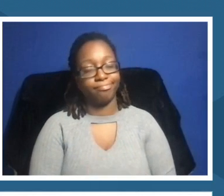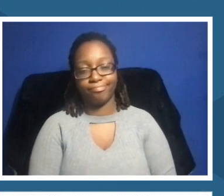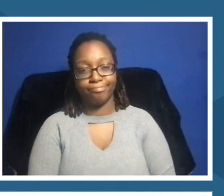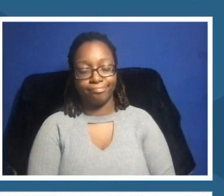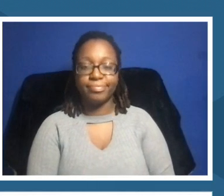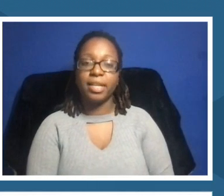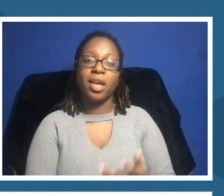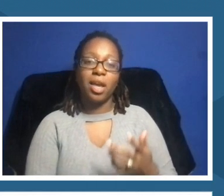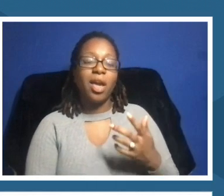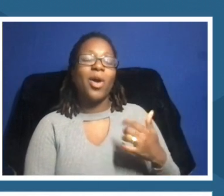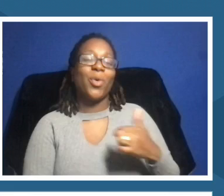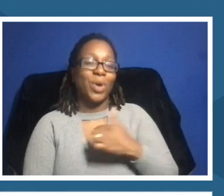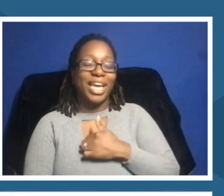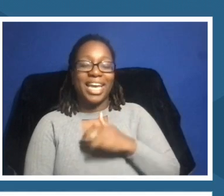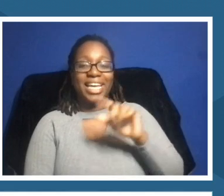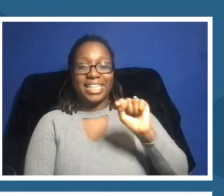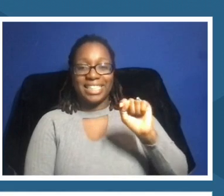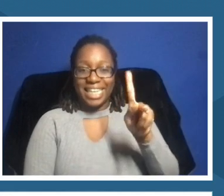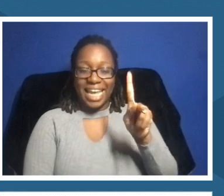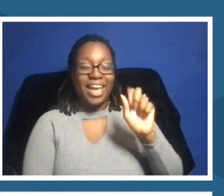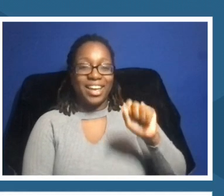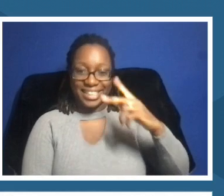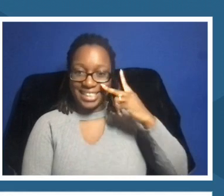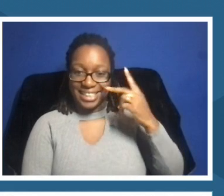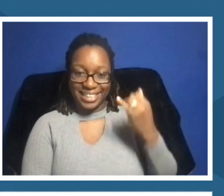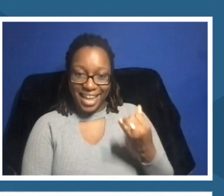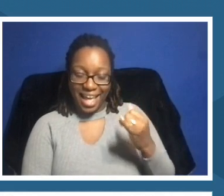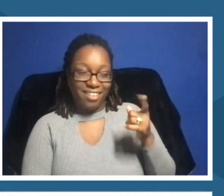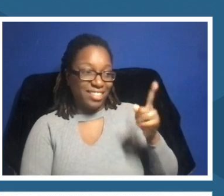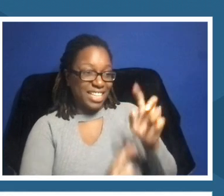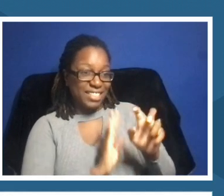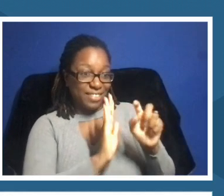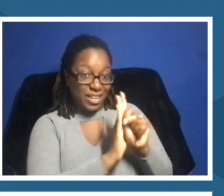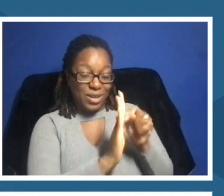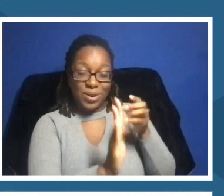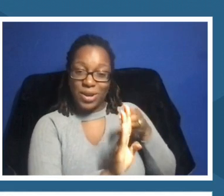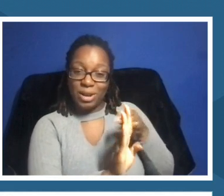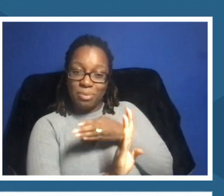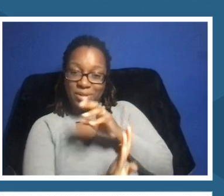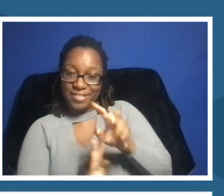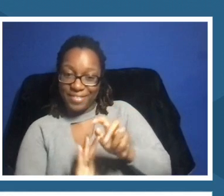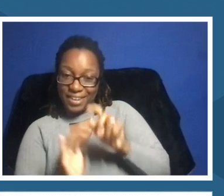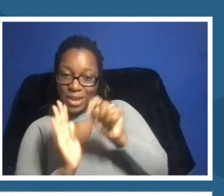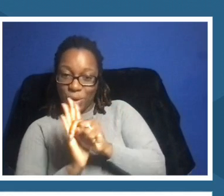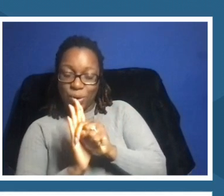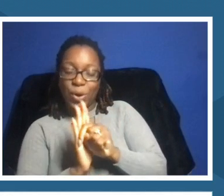able to see you in this video in the previous one what was it like working on